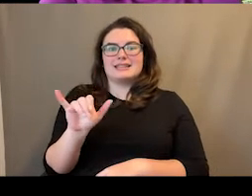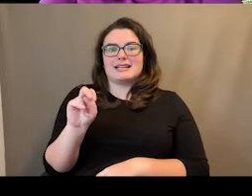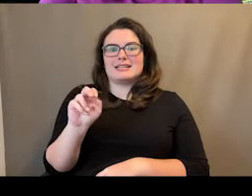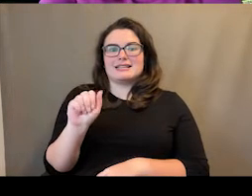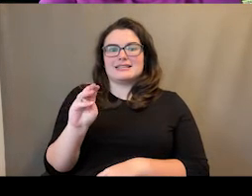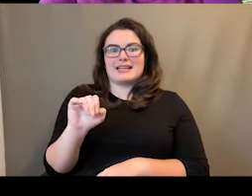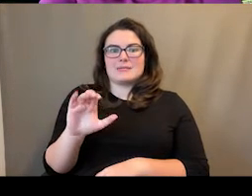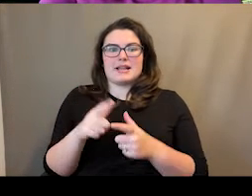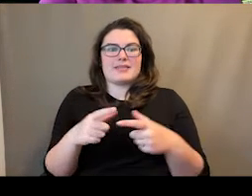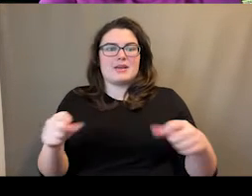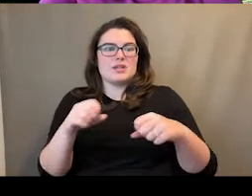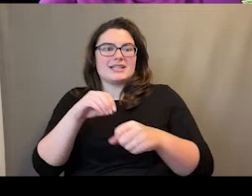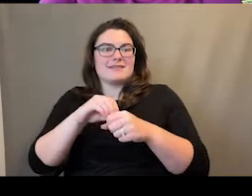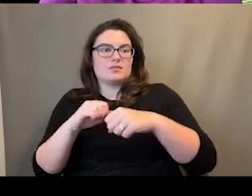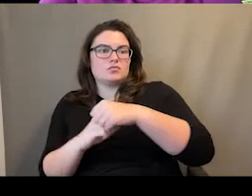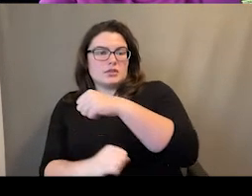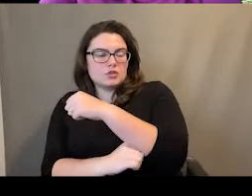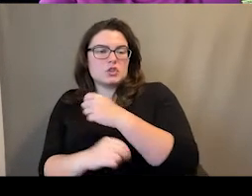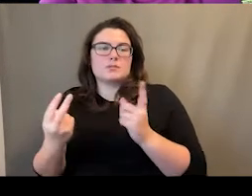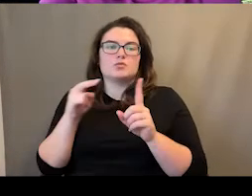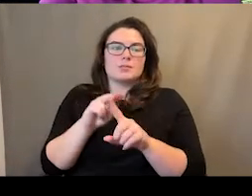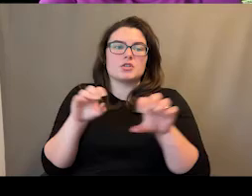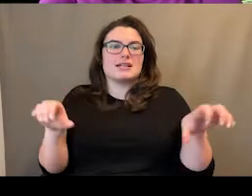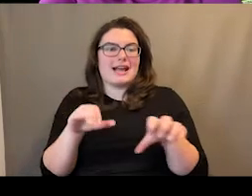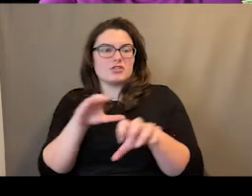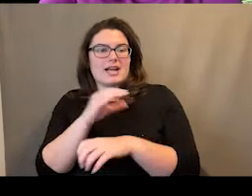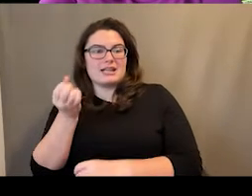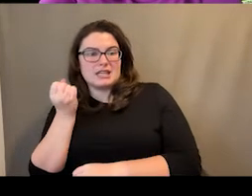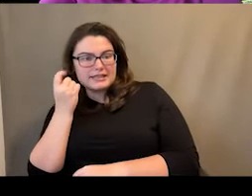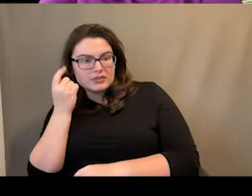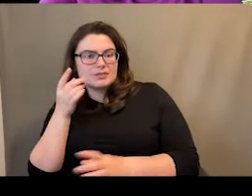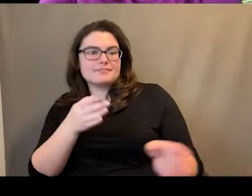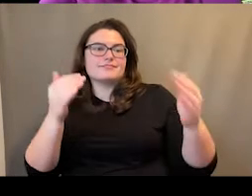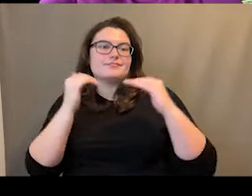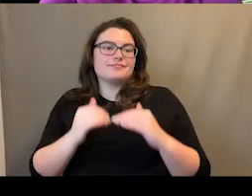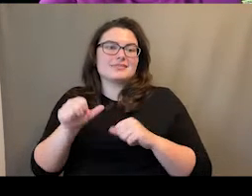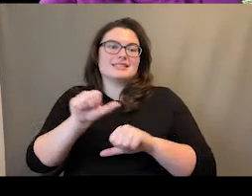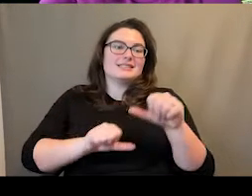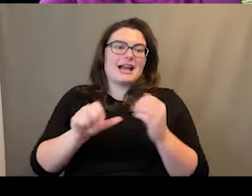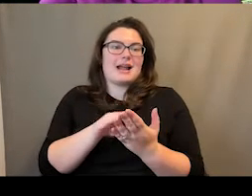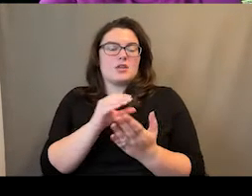We have perception, action and cognition, science of learning and augmented intelligence,